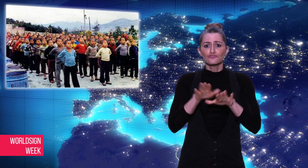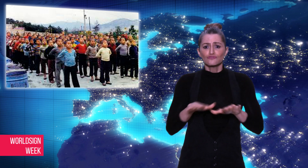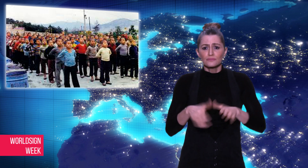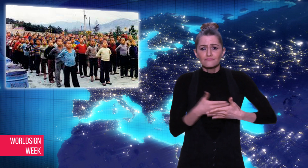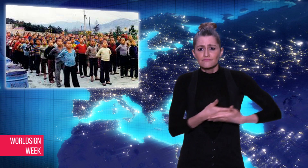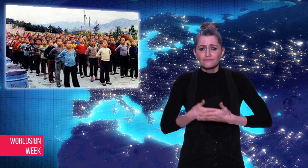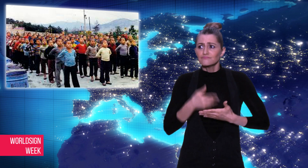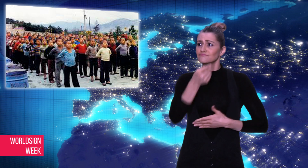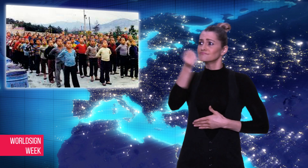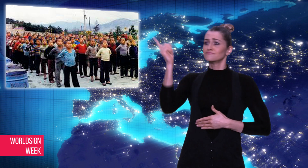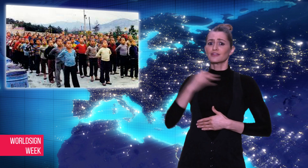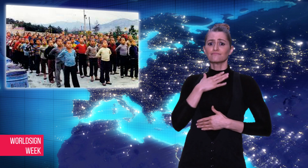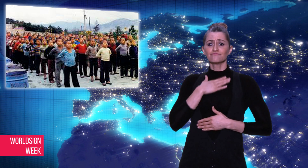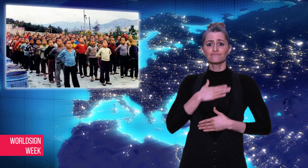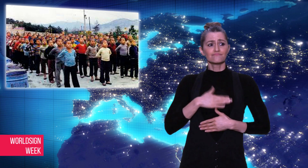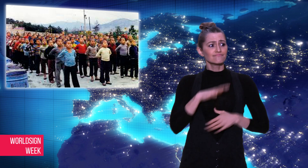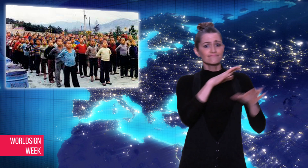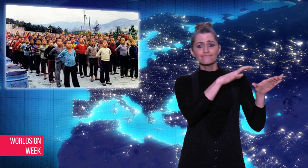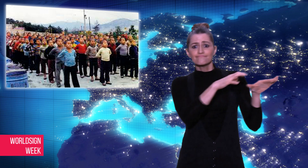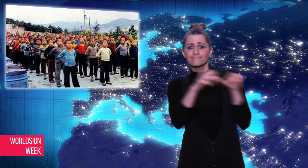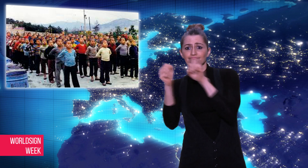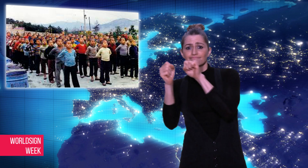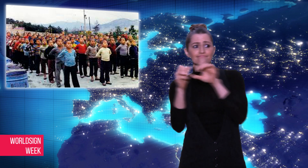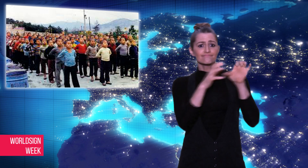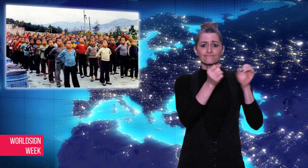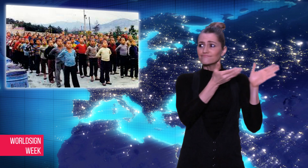adoption agency.